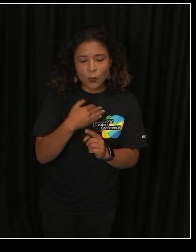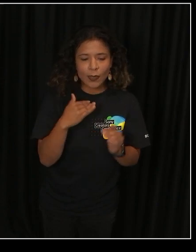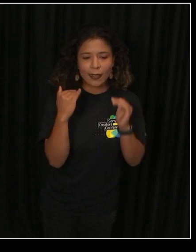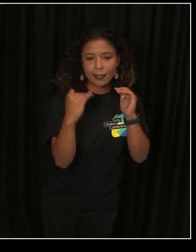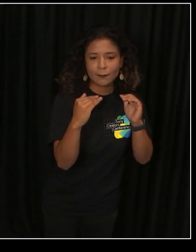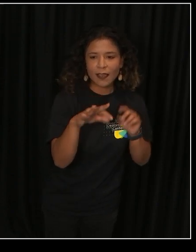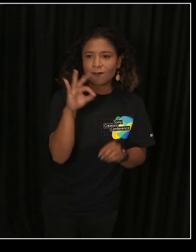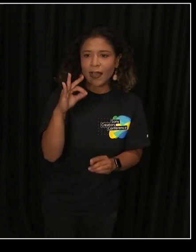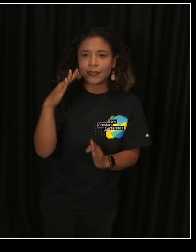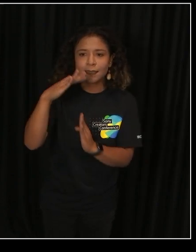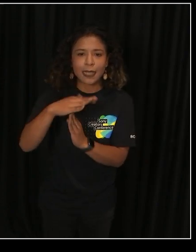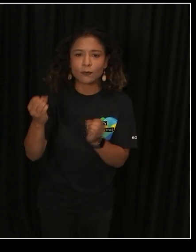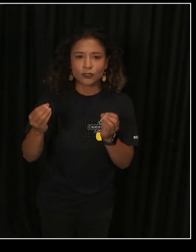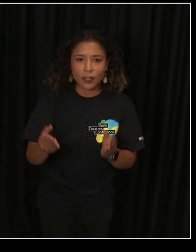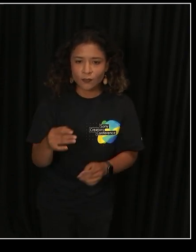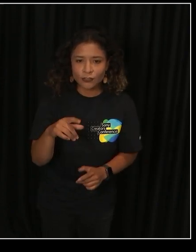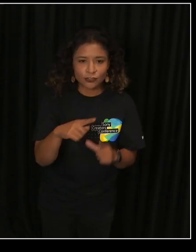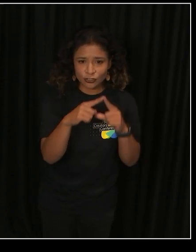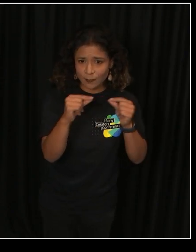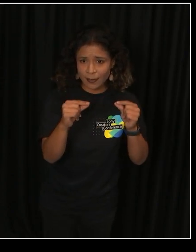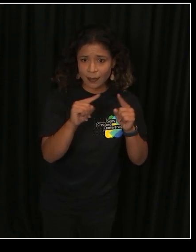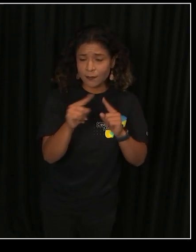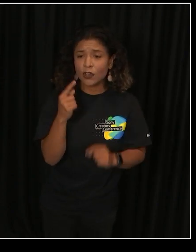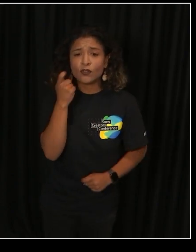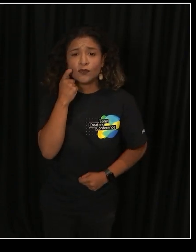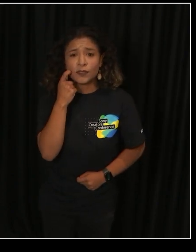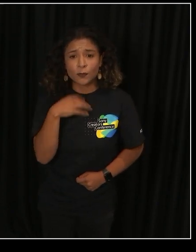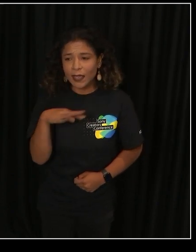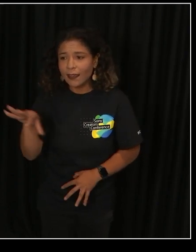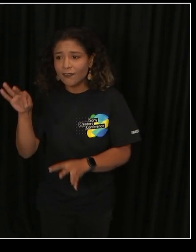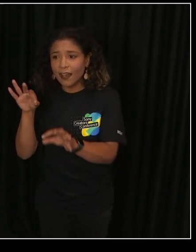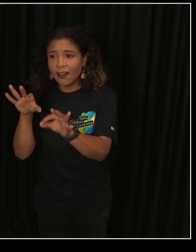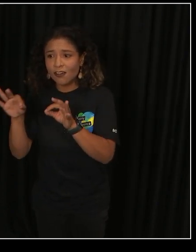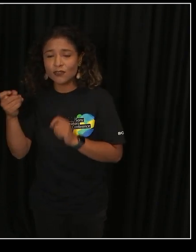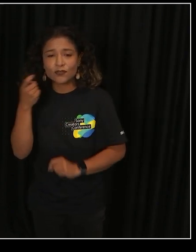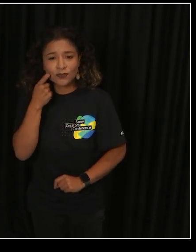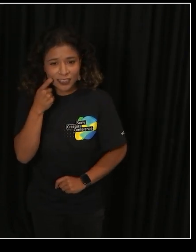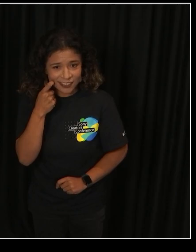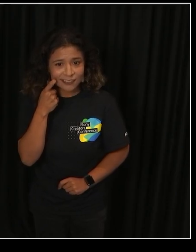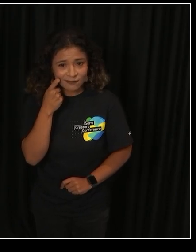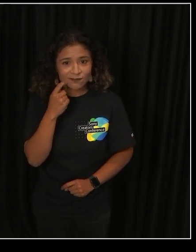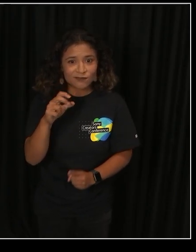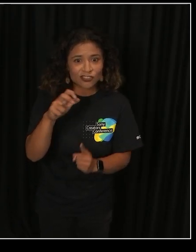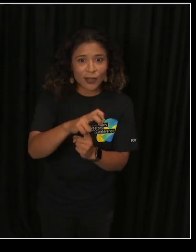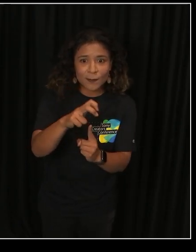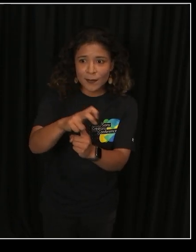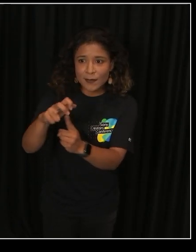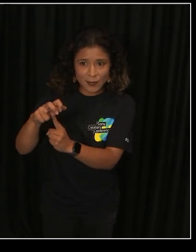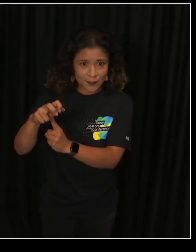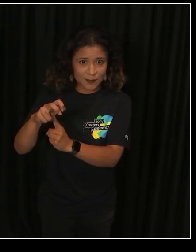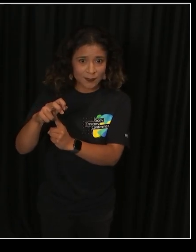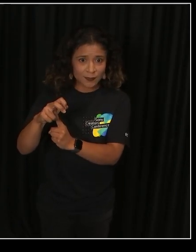but fortunately we had some of the recent world champions available to us. In a head to head race on three different tracks